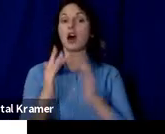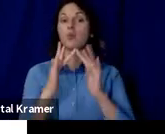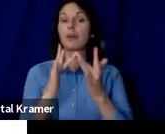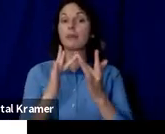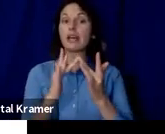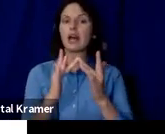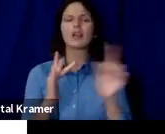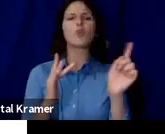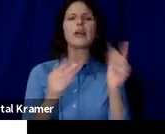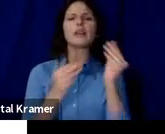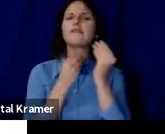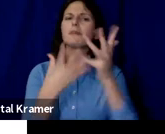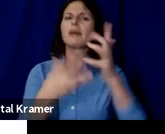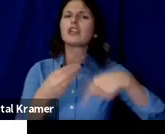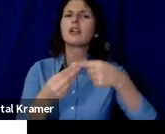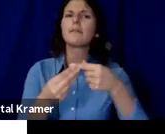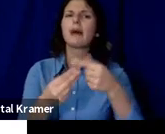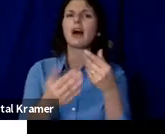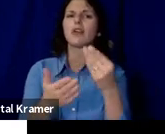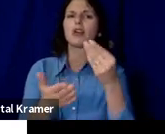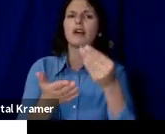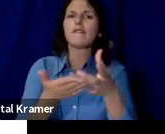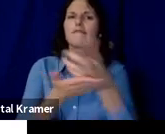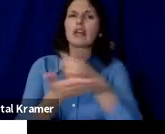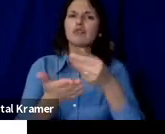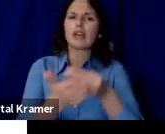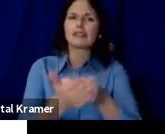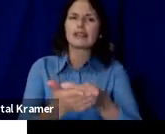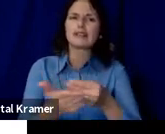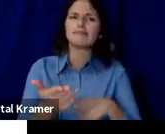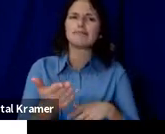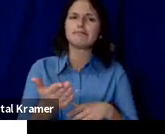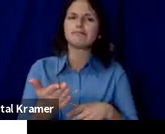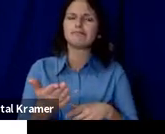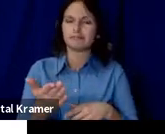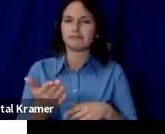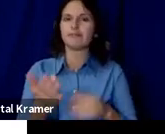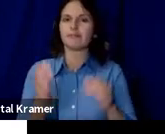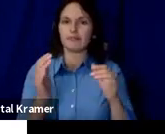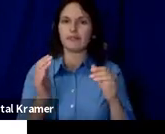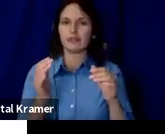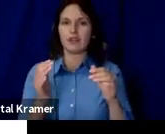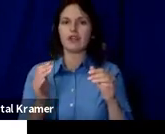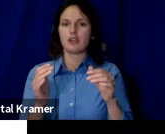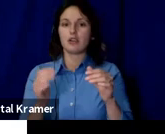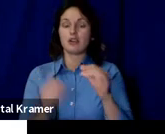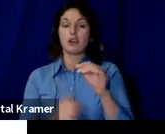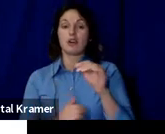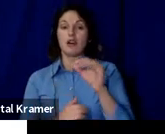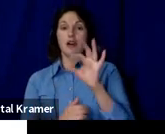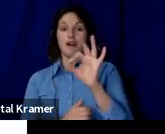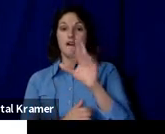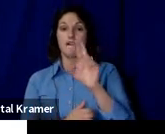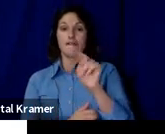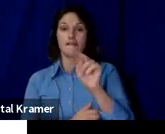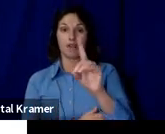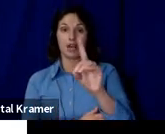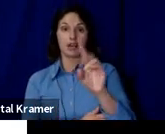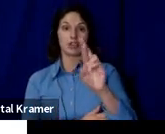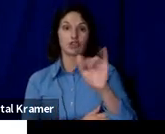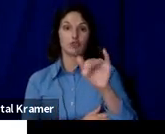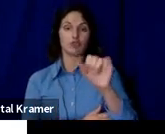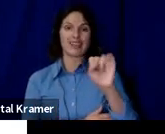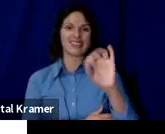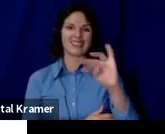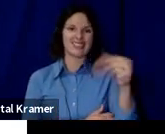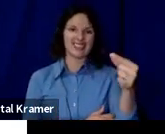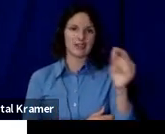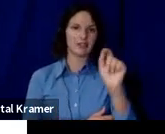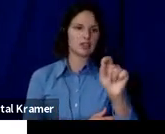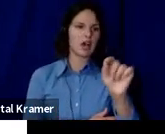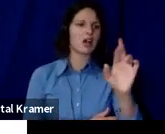You can find more information on Fundraising.fracturedatlas.org and we also have information in our Knowledge